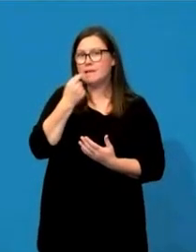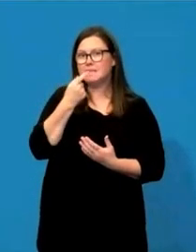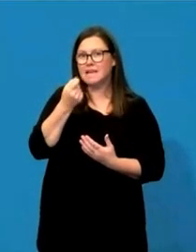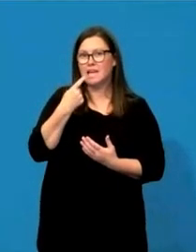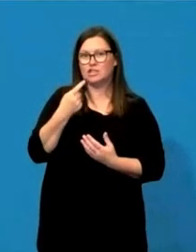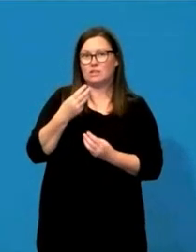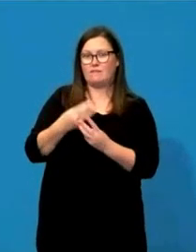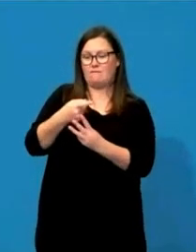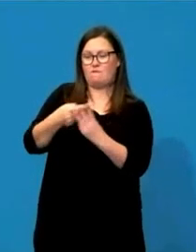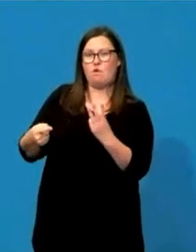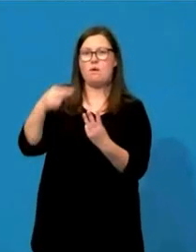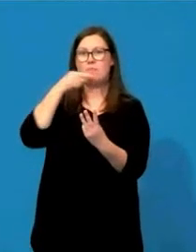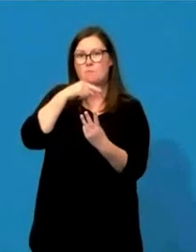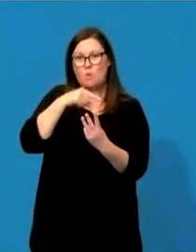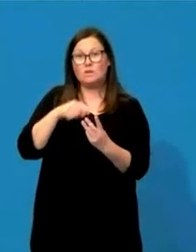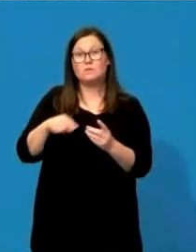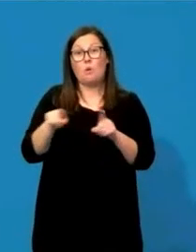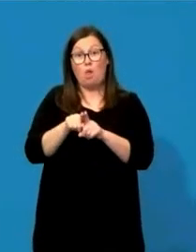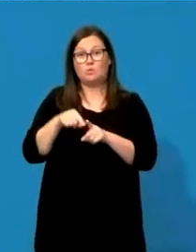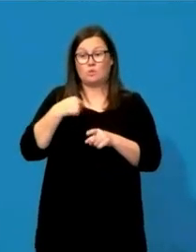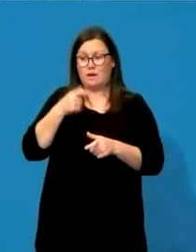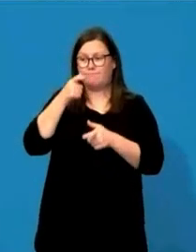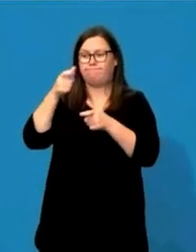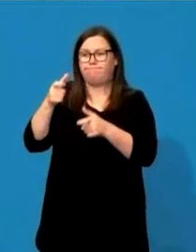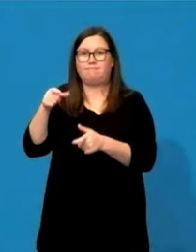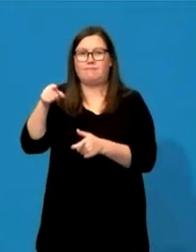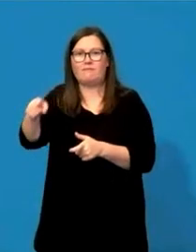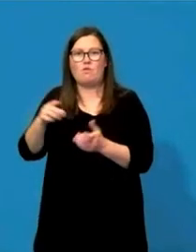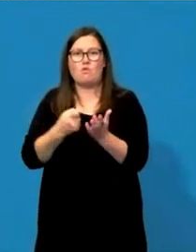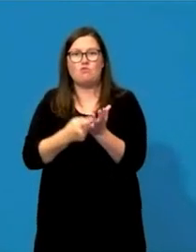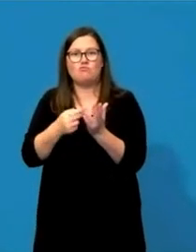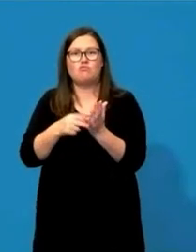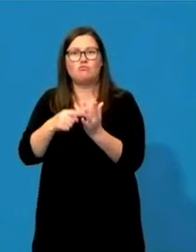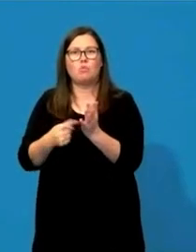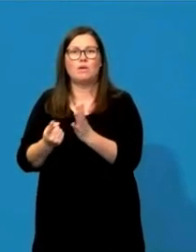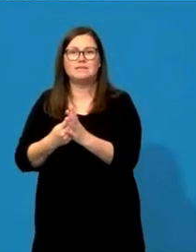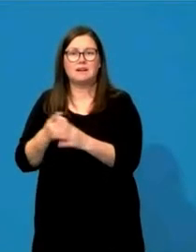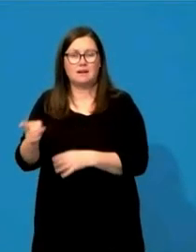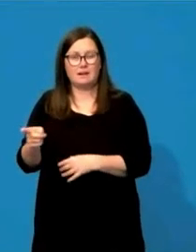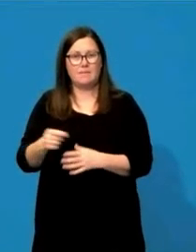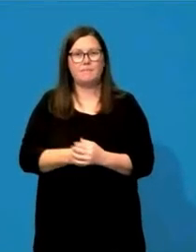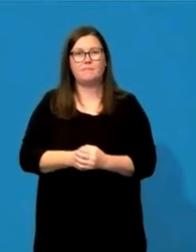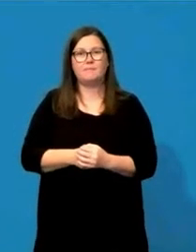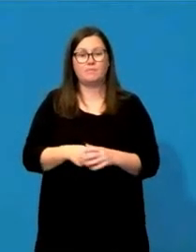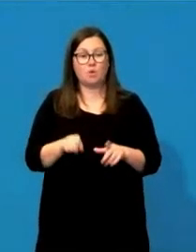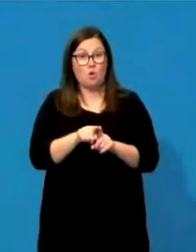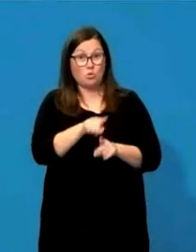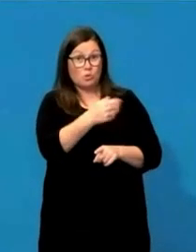caring for Ronita. MS TARRAGO: And you also work as well? And I also work full-time.